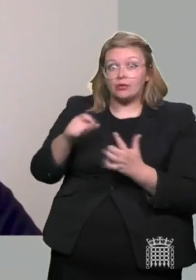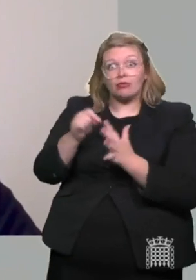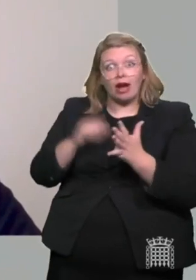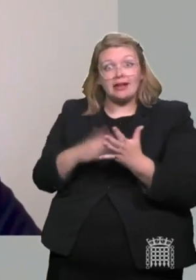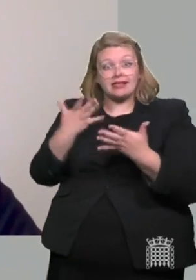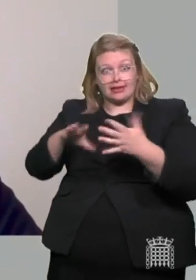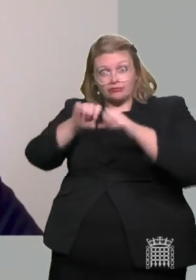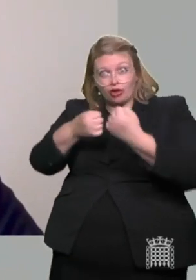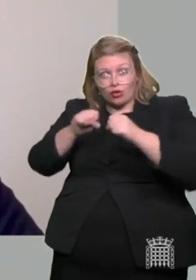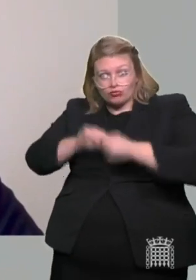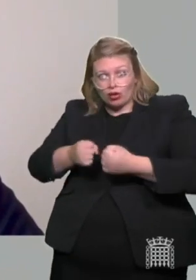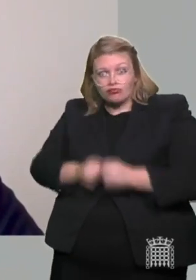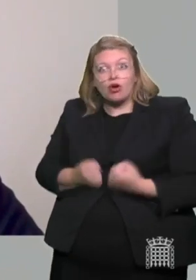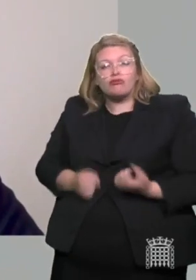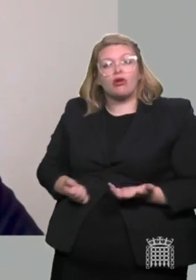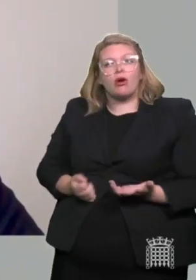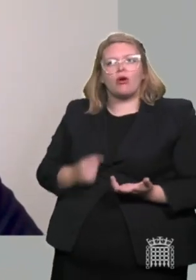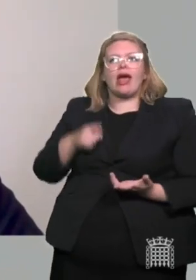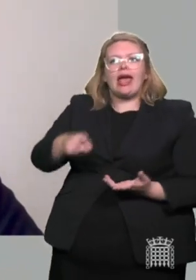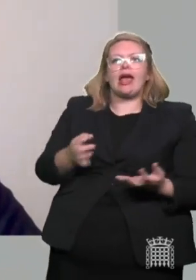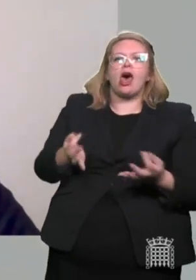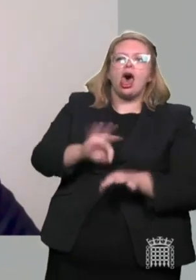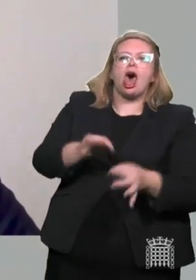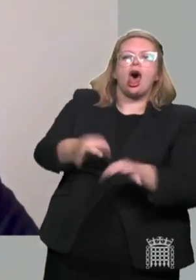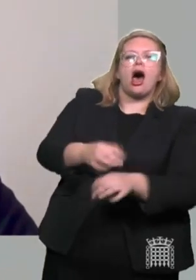At the same time, he tries to play down allegations that he said “let the bodies